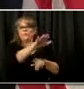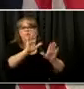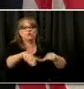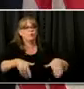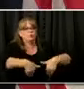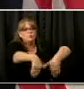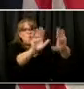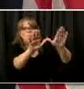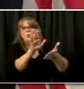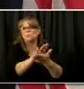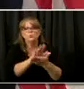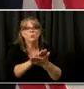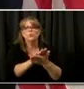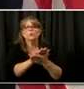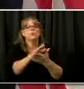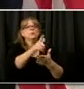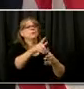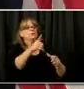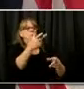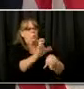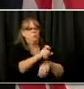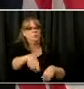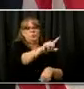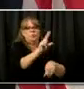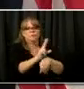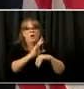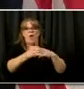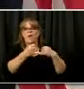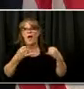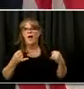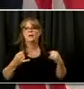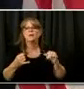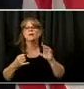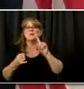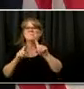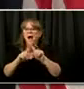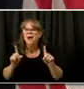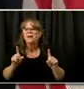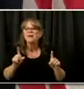uh and other families are and this is who we want to specifically message to we're trying to figure